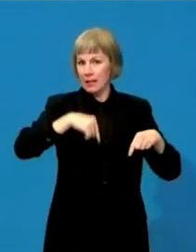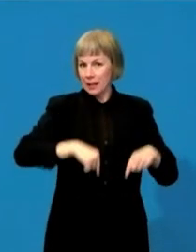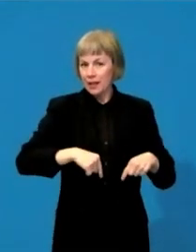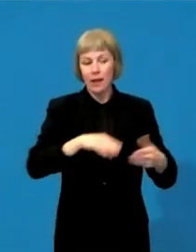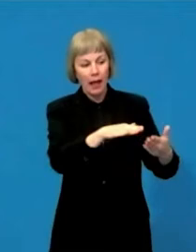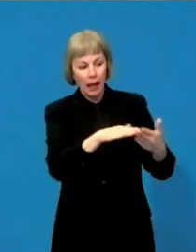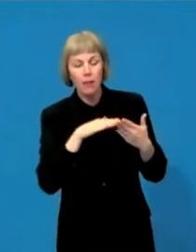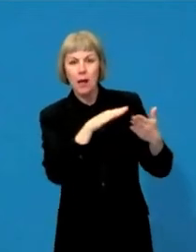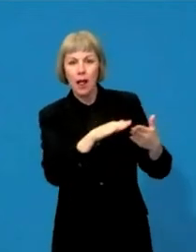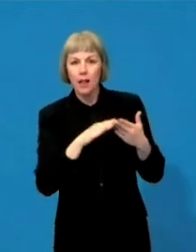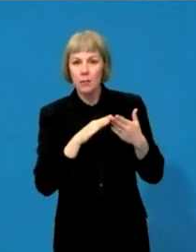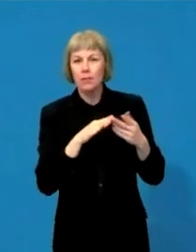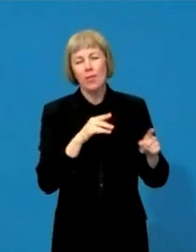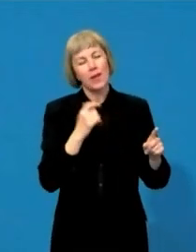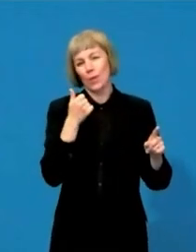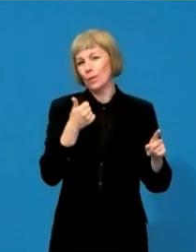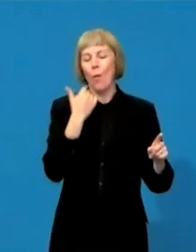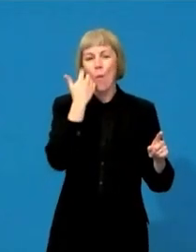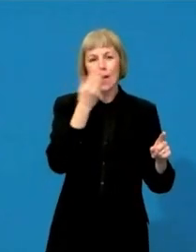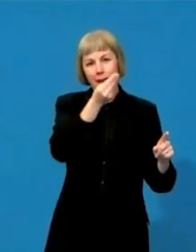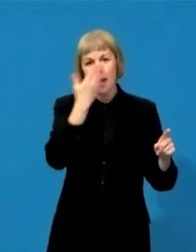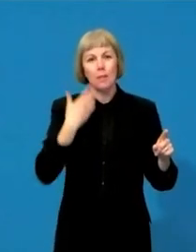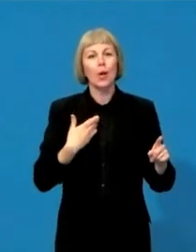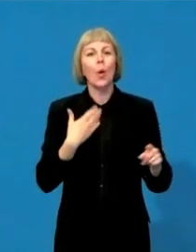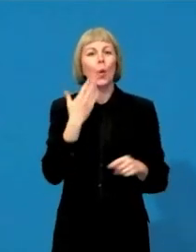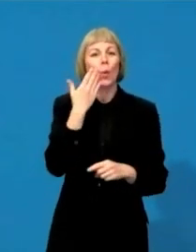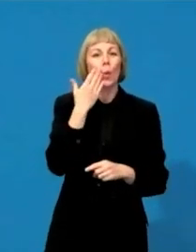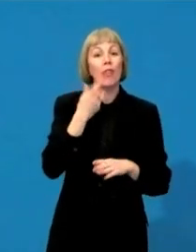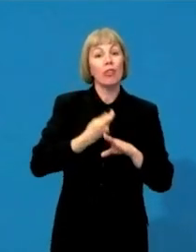So, they let me know when there - the therapists are coming.